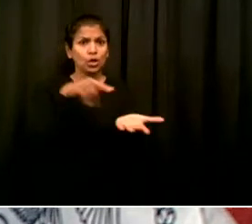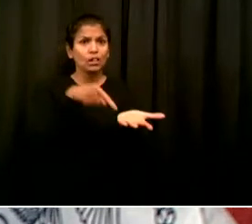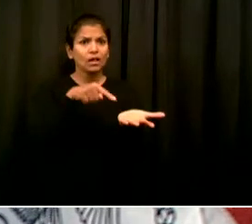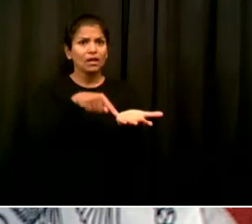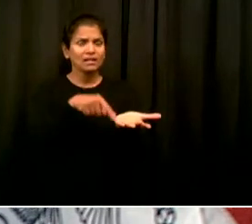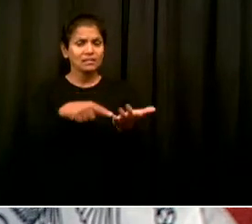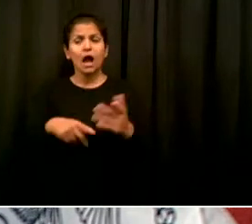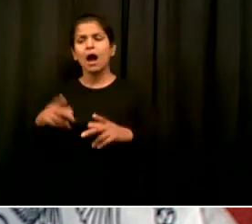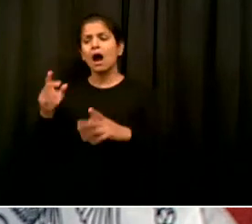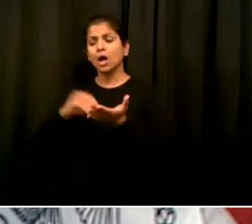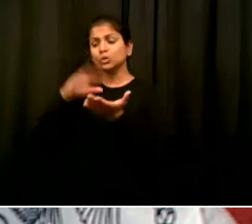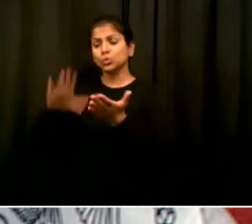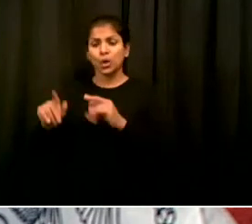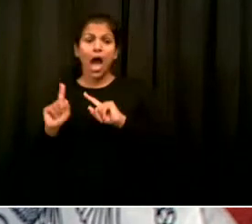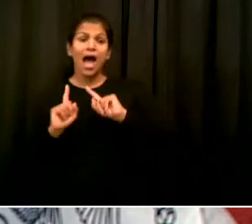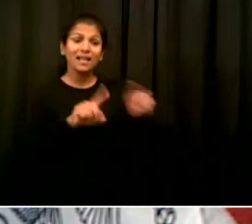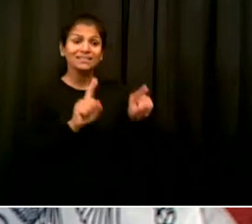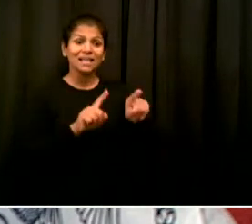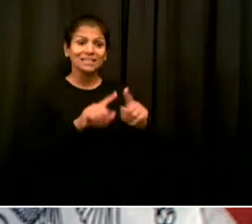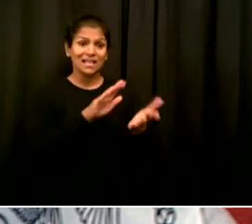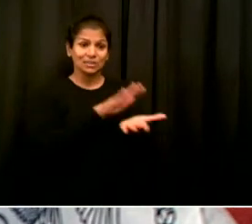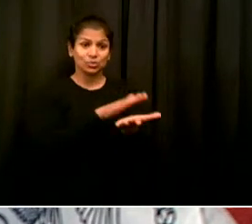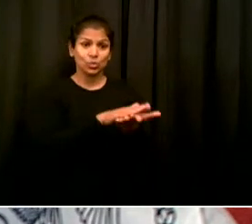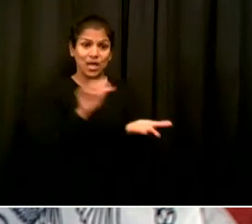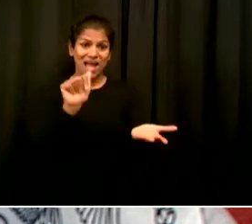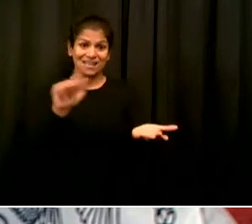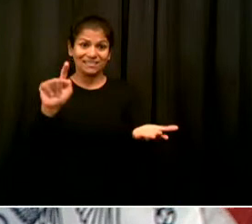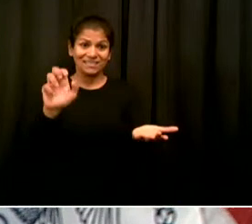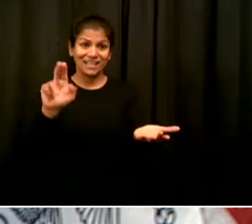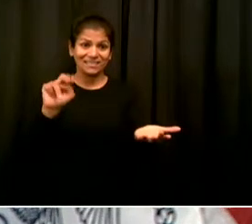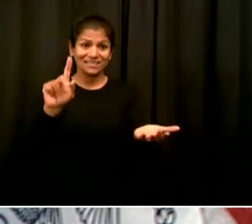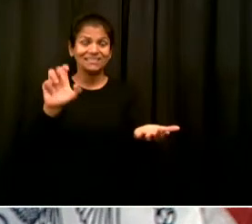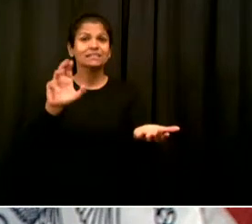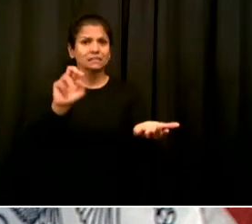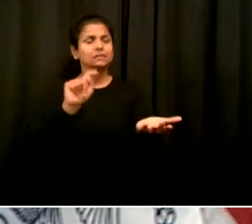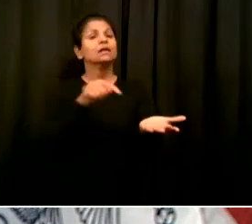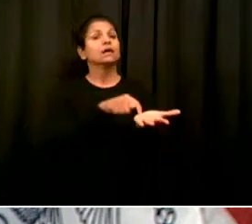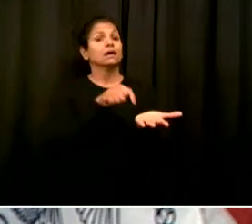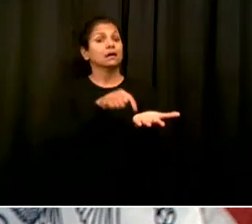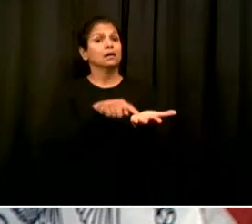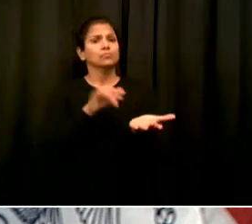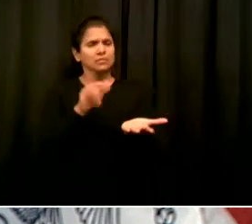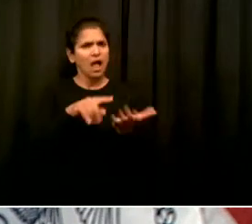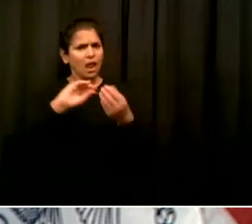AL> L RIGHT. LET ME ASK YOU THIS ON THE SCHOHOSOL, , THE